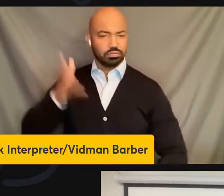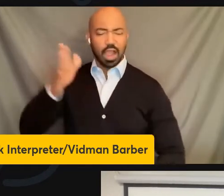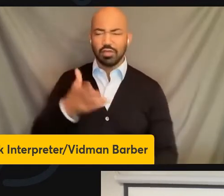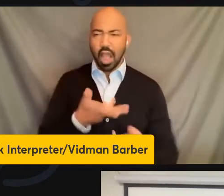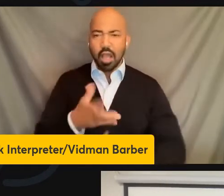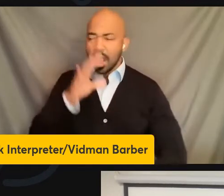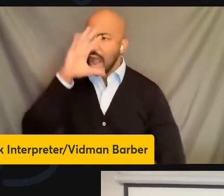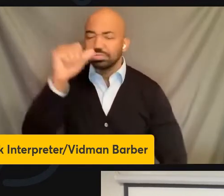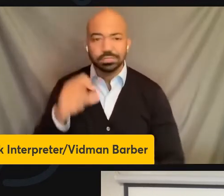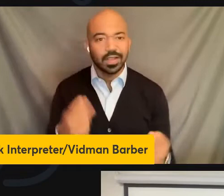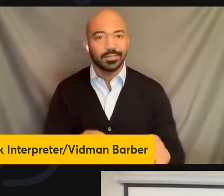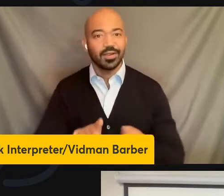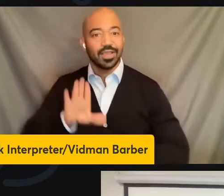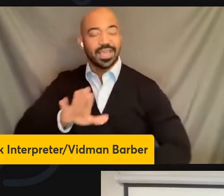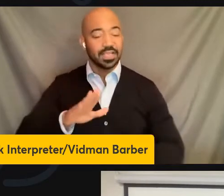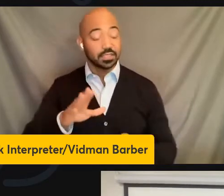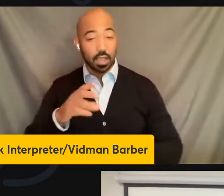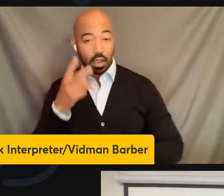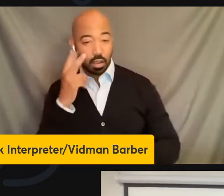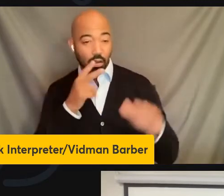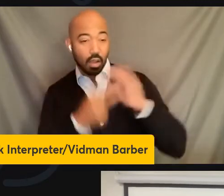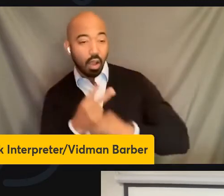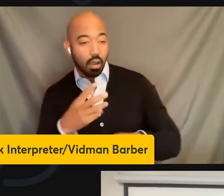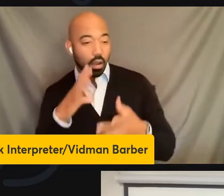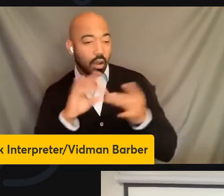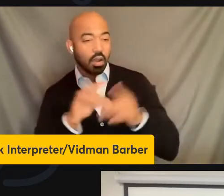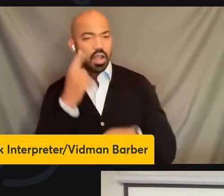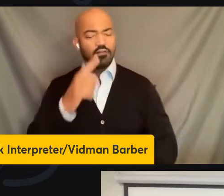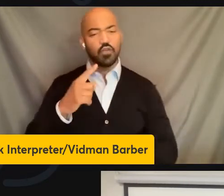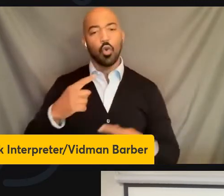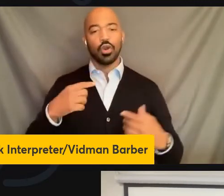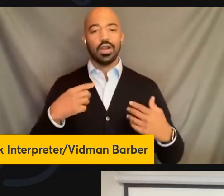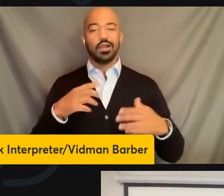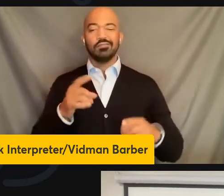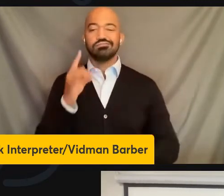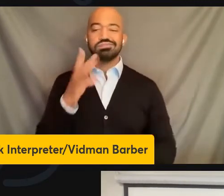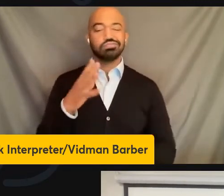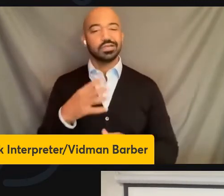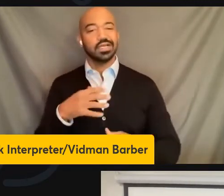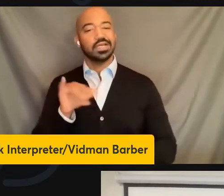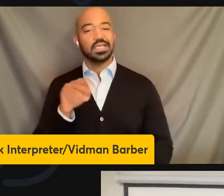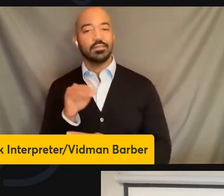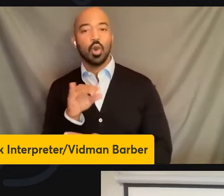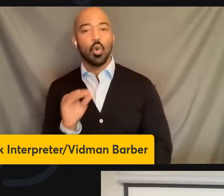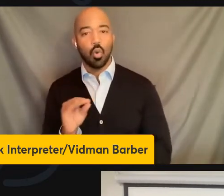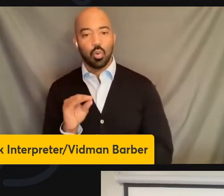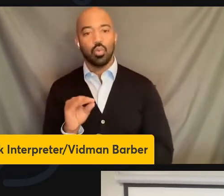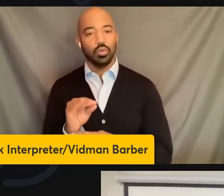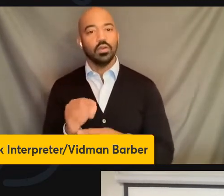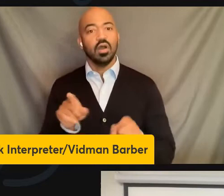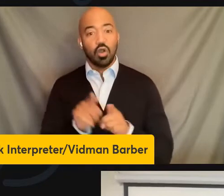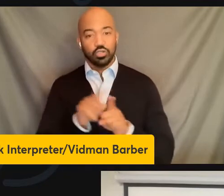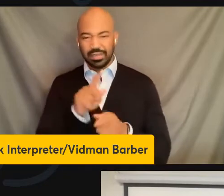insights into the behavior of a poorly understood immune cell type in the immunology, immunologically distinct anatomical